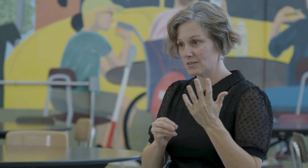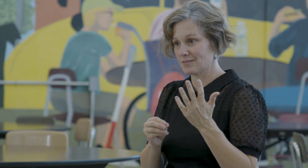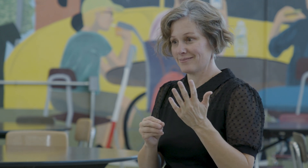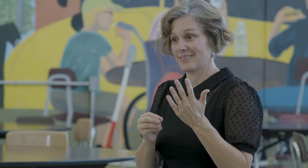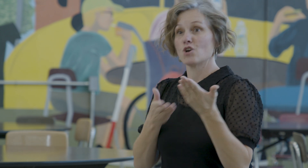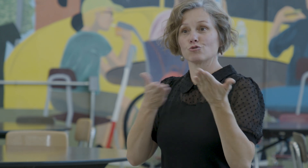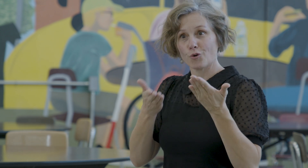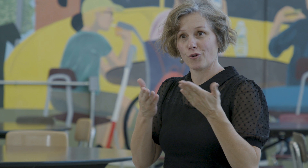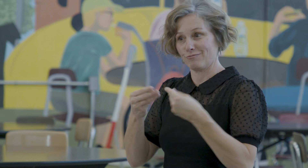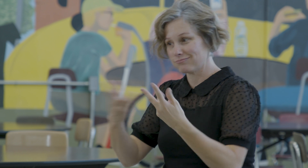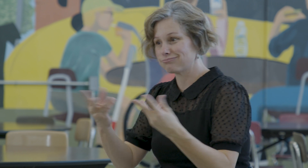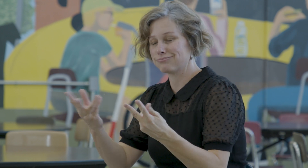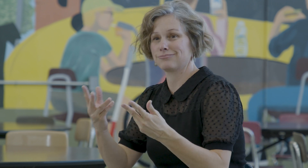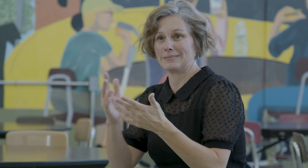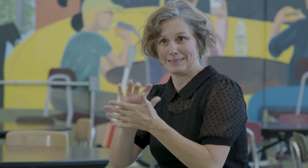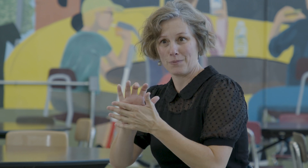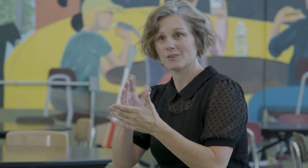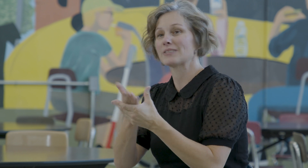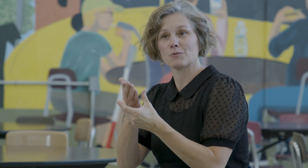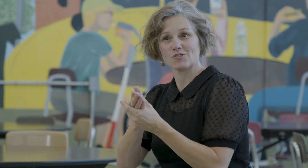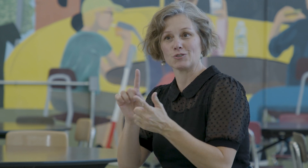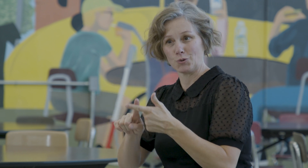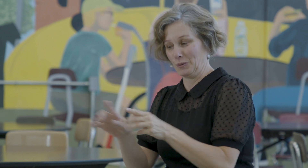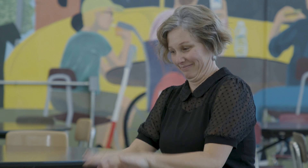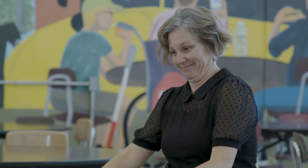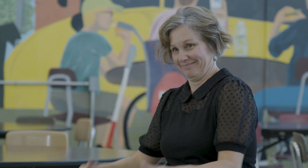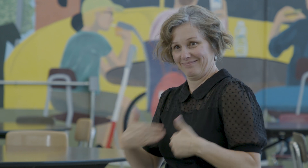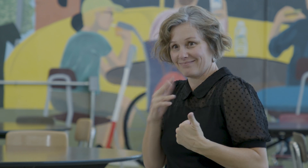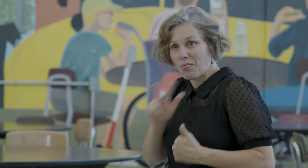went and served the three- to four-year-old deaf preschoolers.